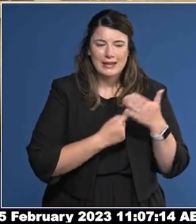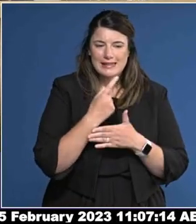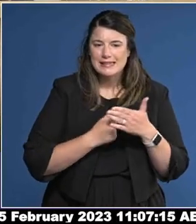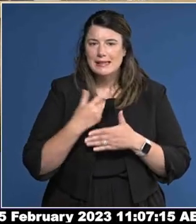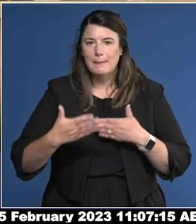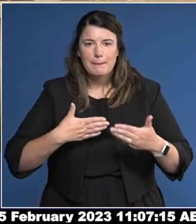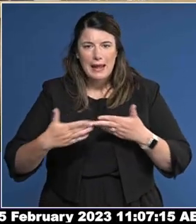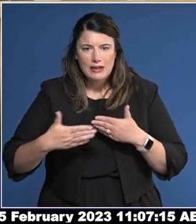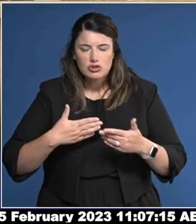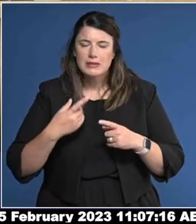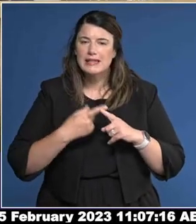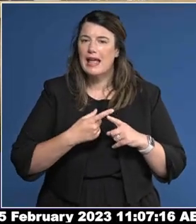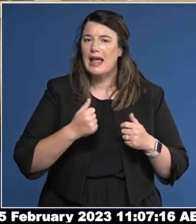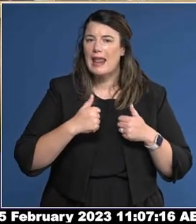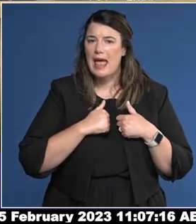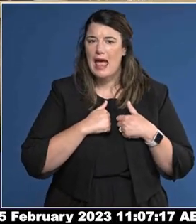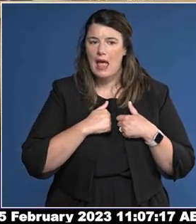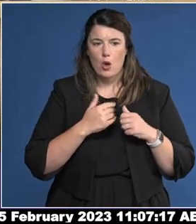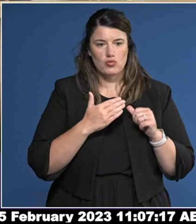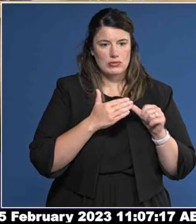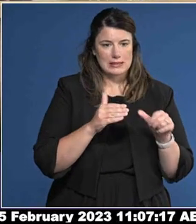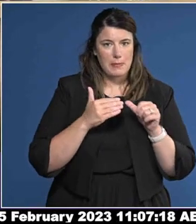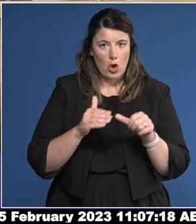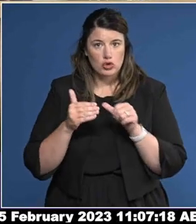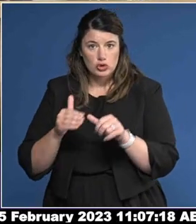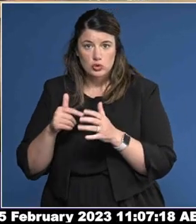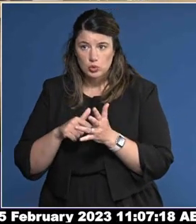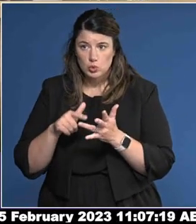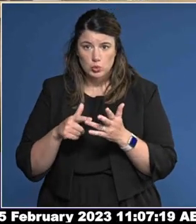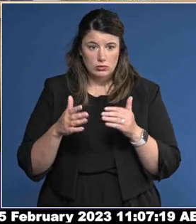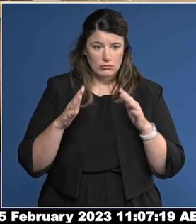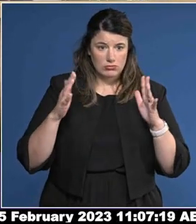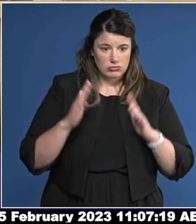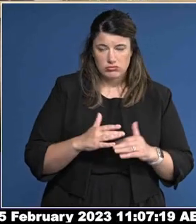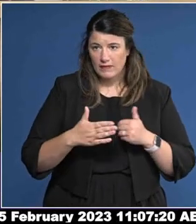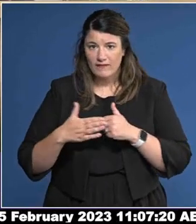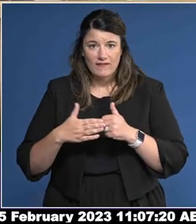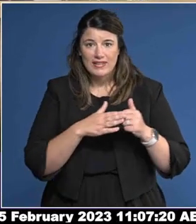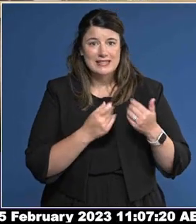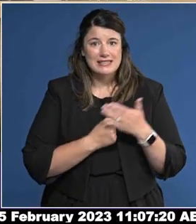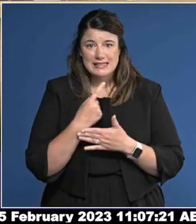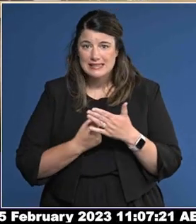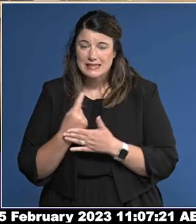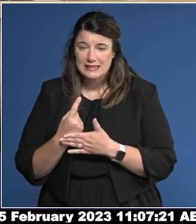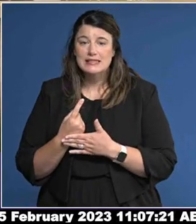our response to those particular incidents - so we have, as you know, put in place a new